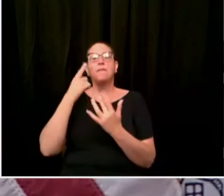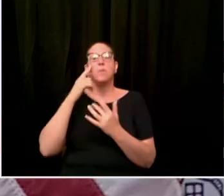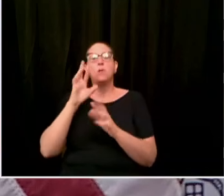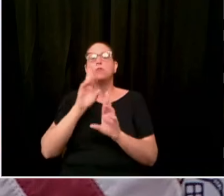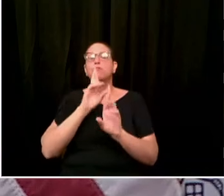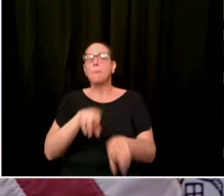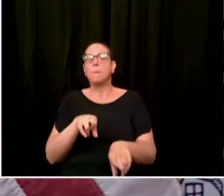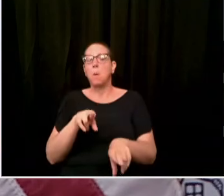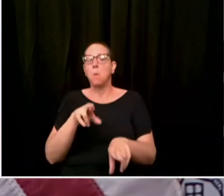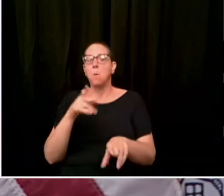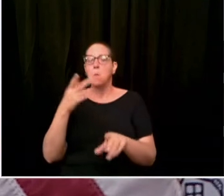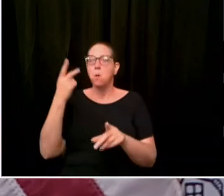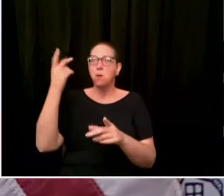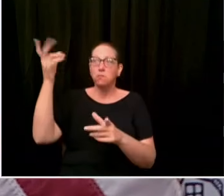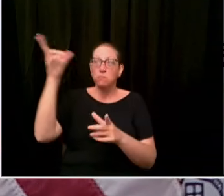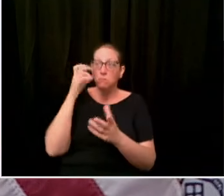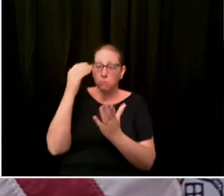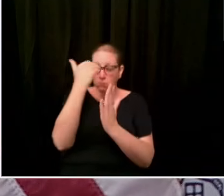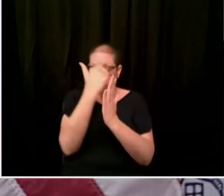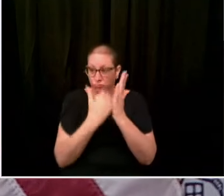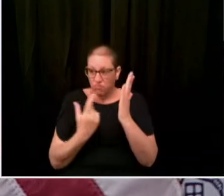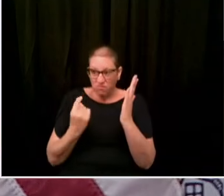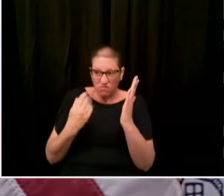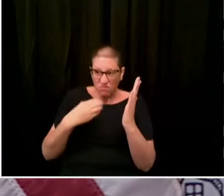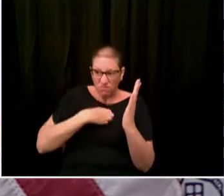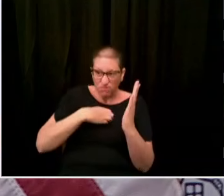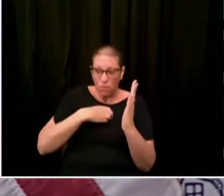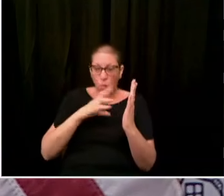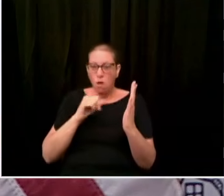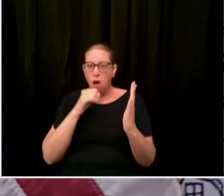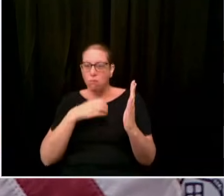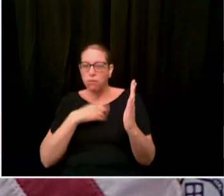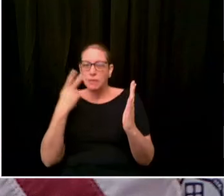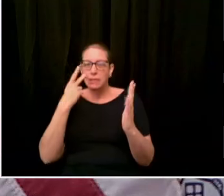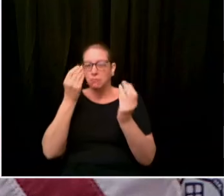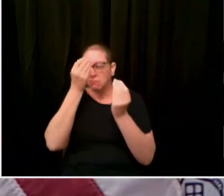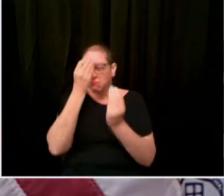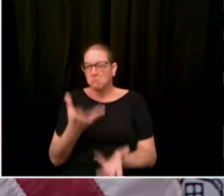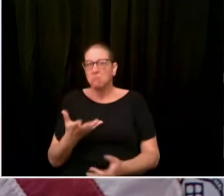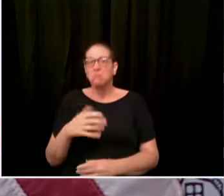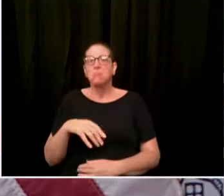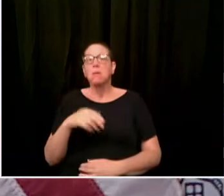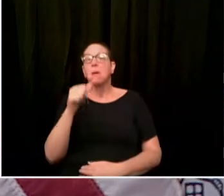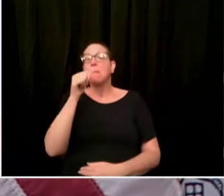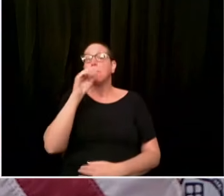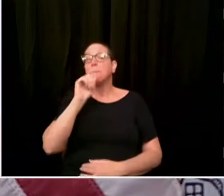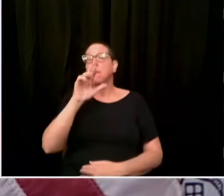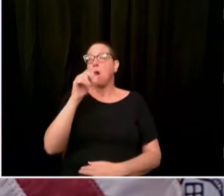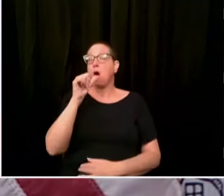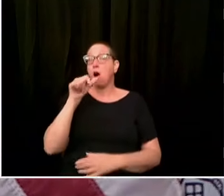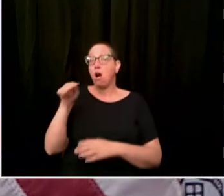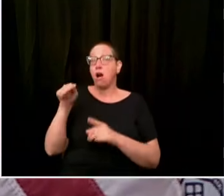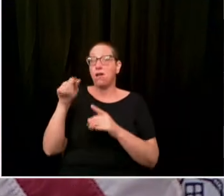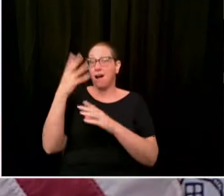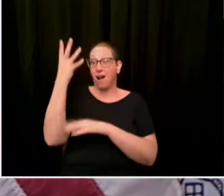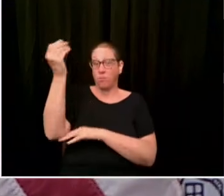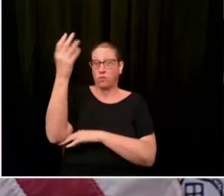THE BARS IS A DIFFERENT MATTER. WE ARE WAITING FOR A FULLER REPORT BECAUSE OBVIOUSLY THIS IS FROM LAST NIGHT.